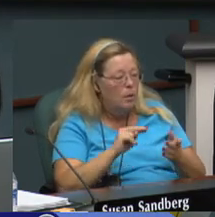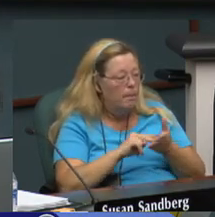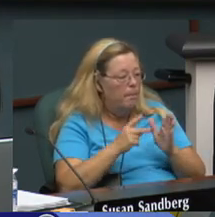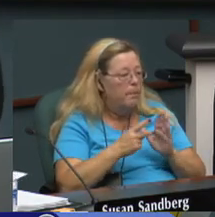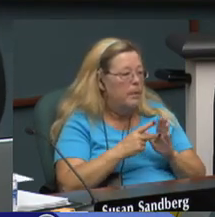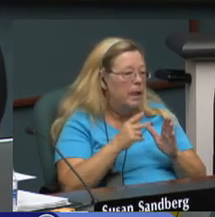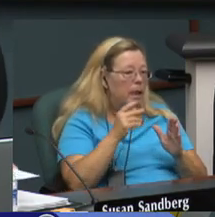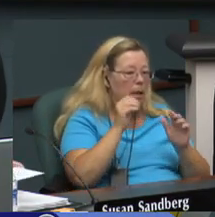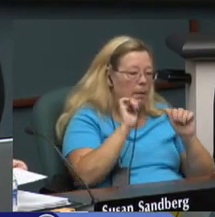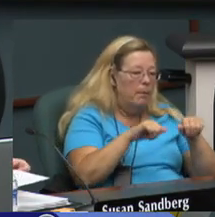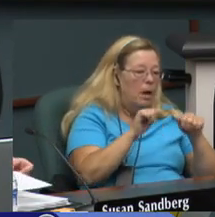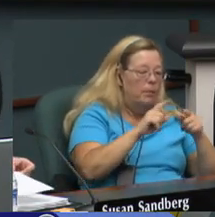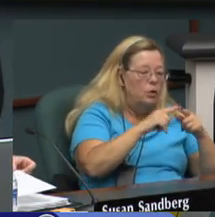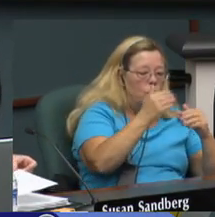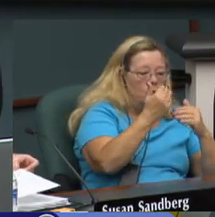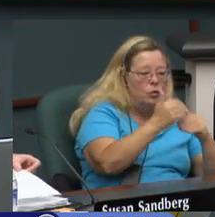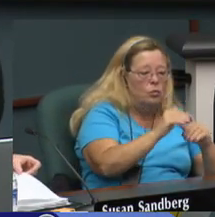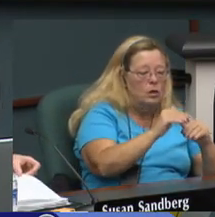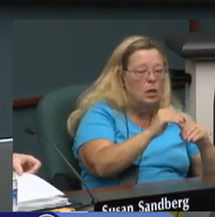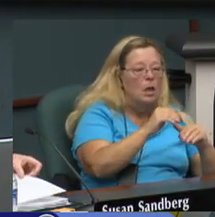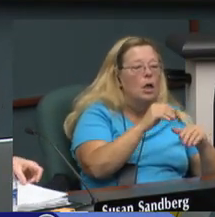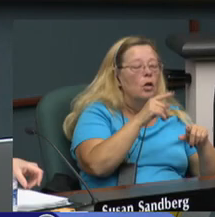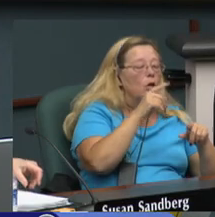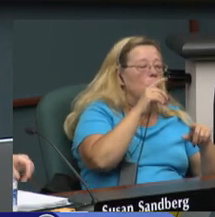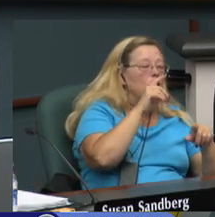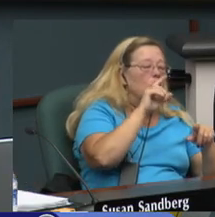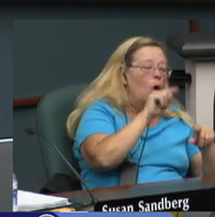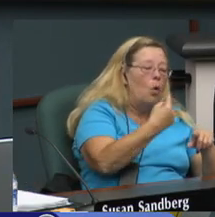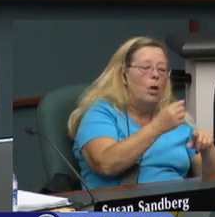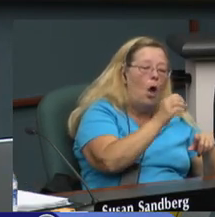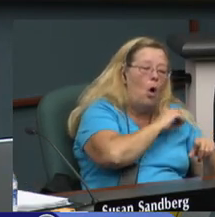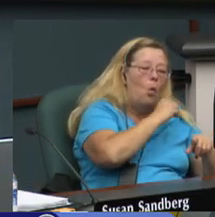possible to restrict somebody from owning more than one unit in that Plex